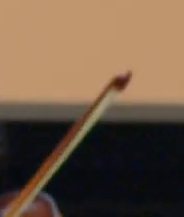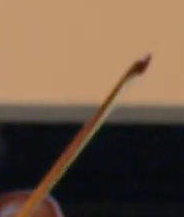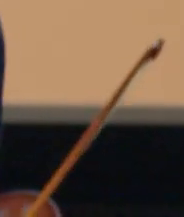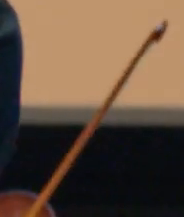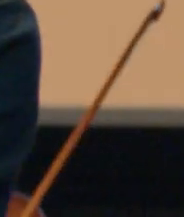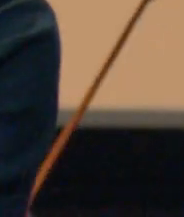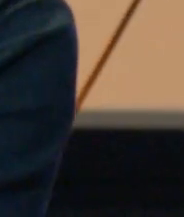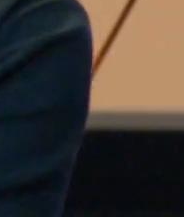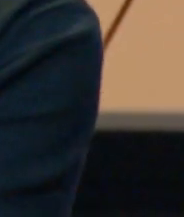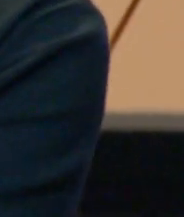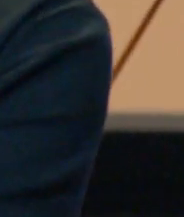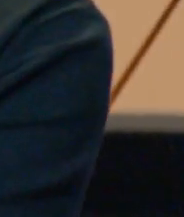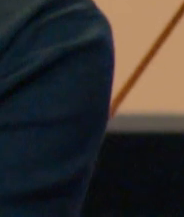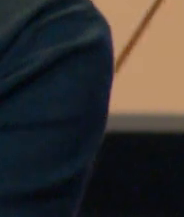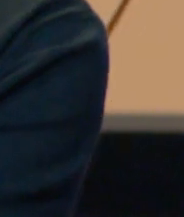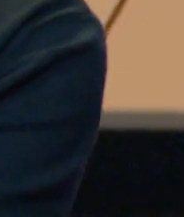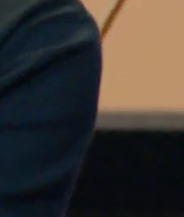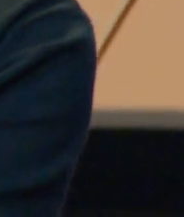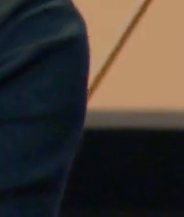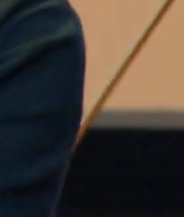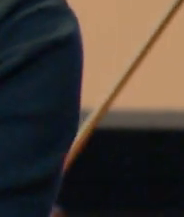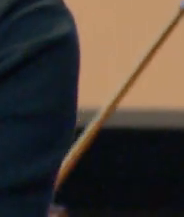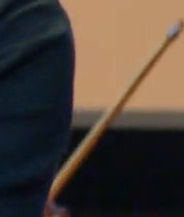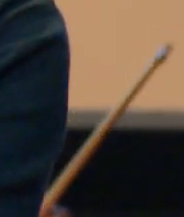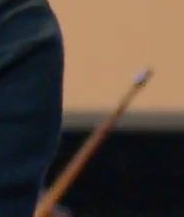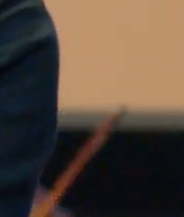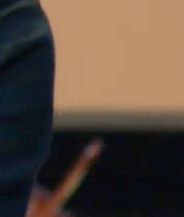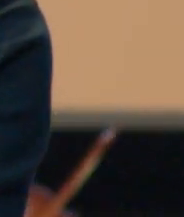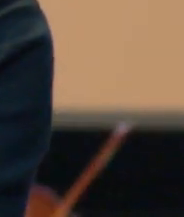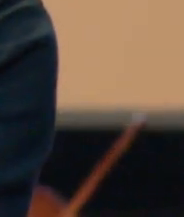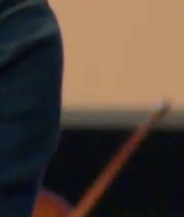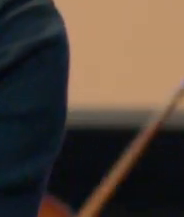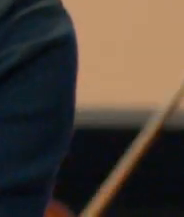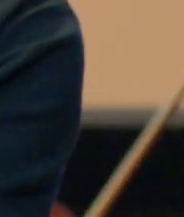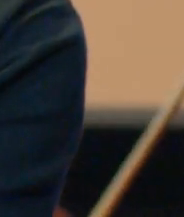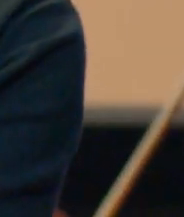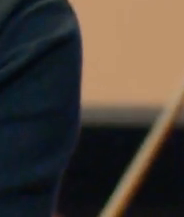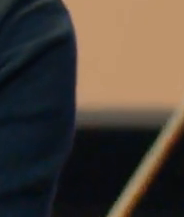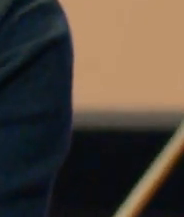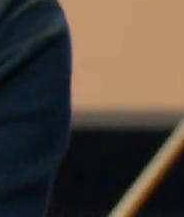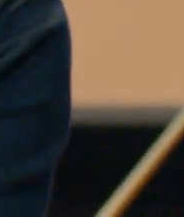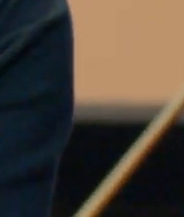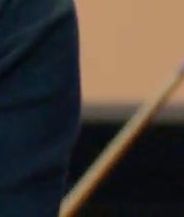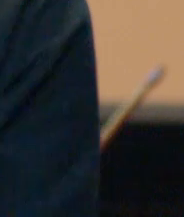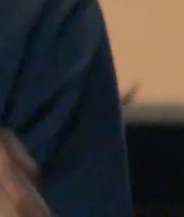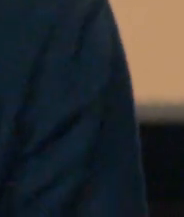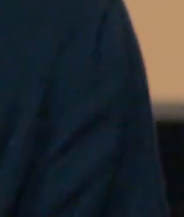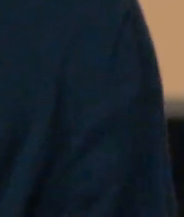#Can't believe it's never enough for me.#